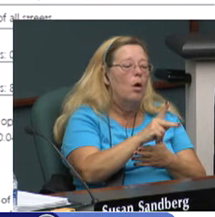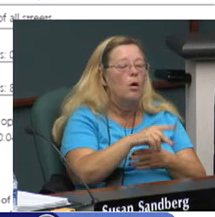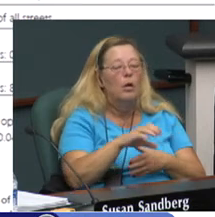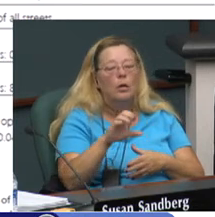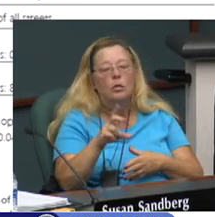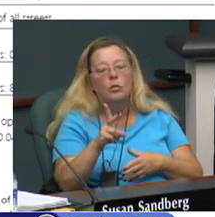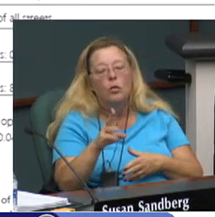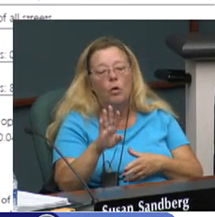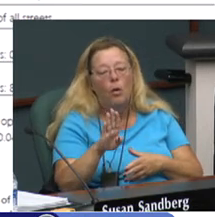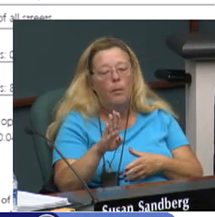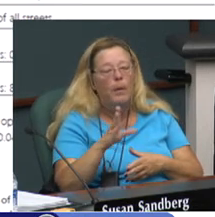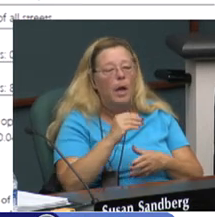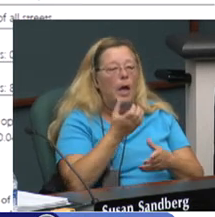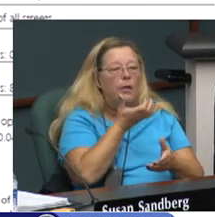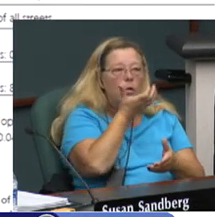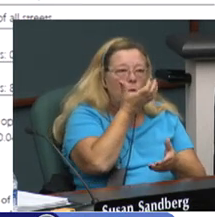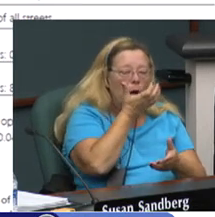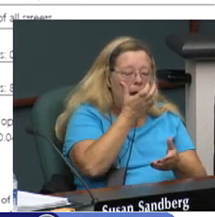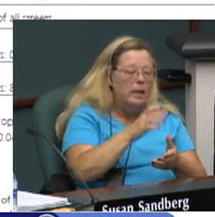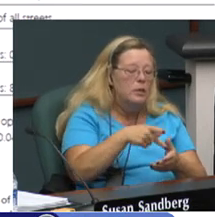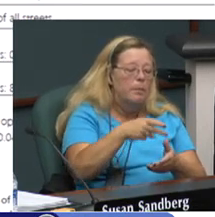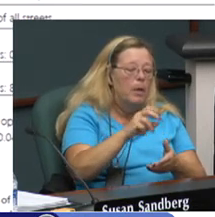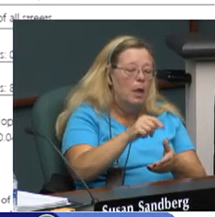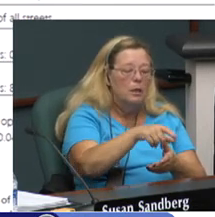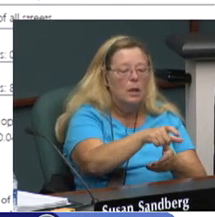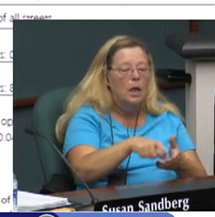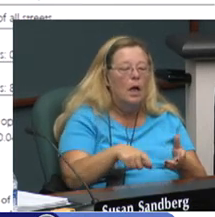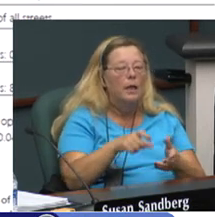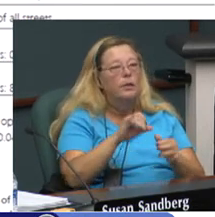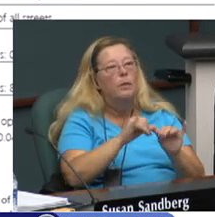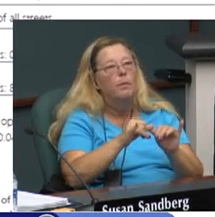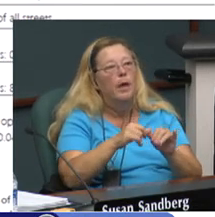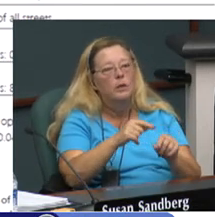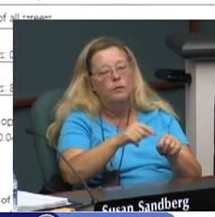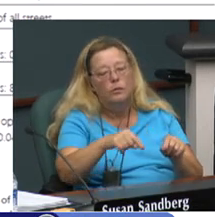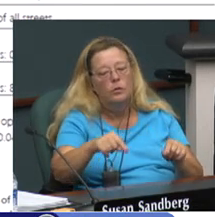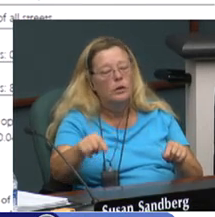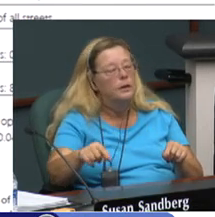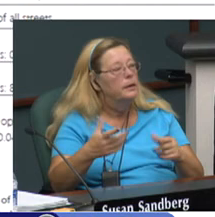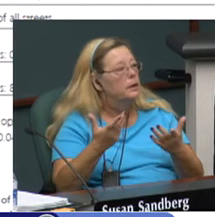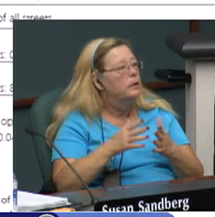plot is and again the requirements for sidewalks so this just gives you a